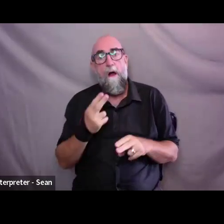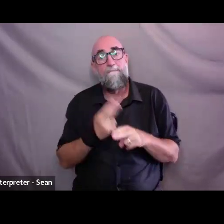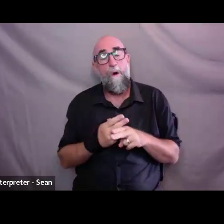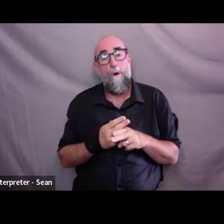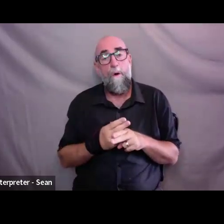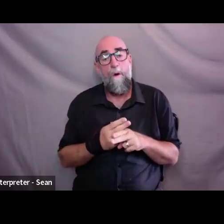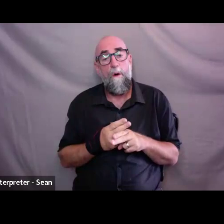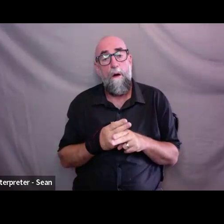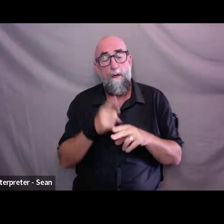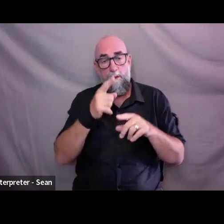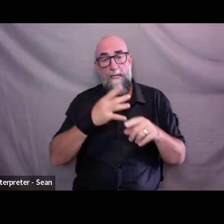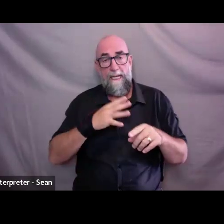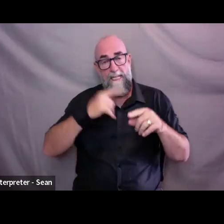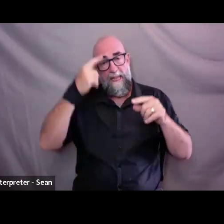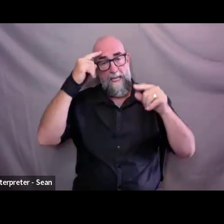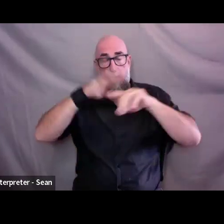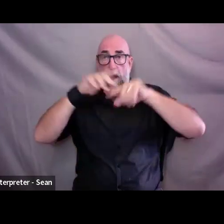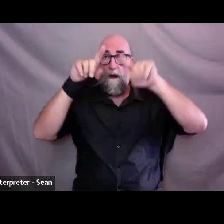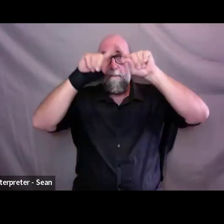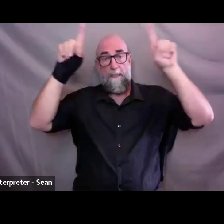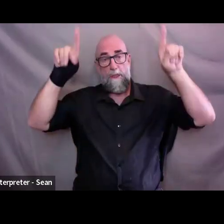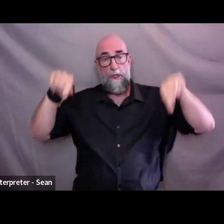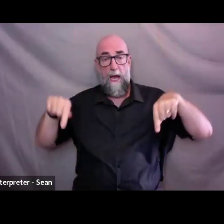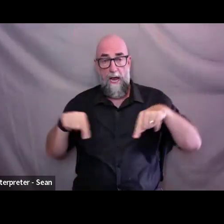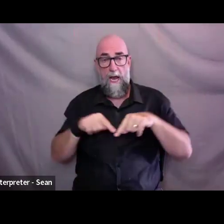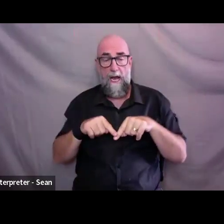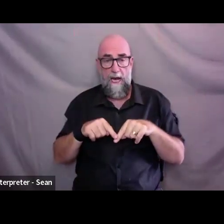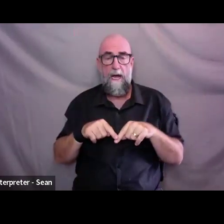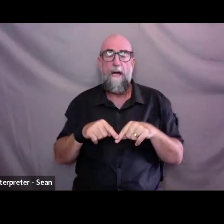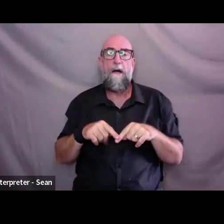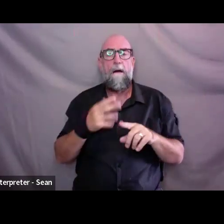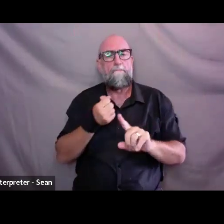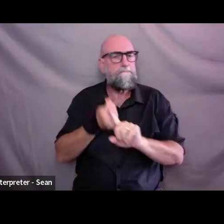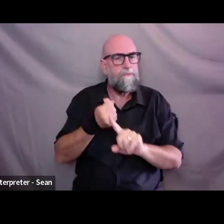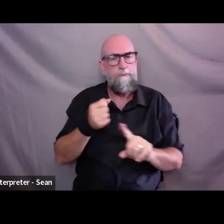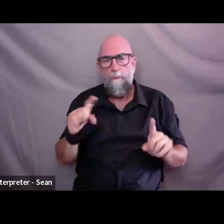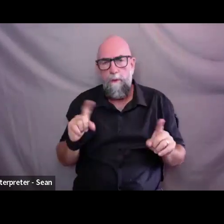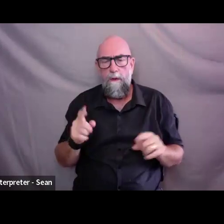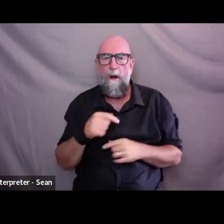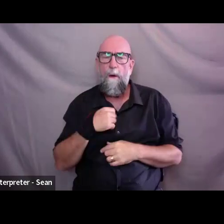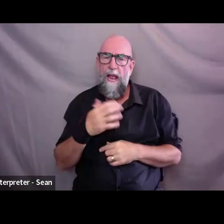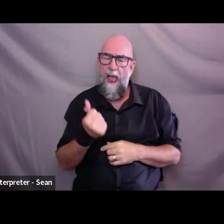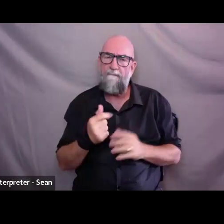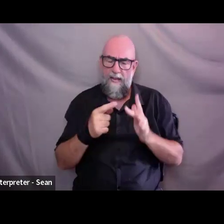the industry is around 30%, this is a global, is generalised. 30% of commercial and residential activity,